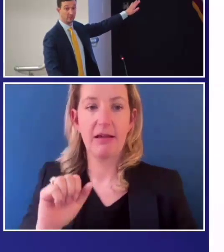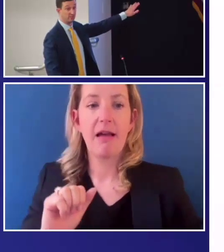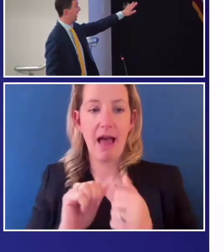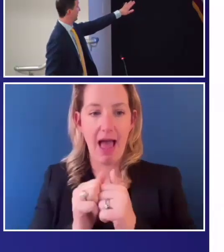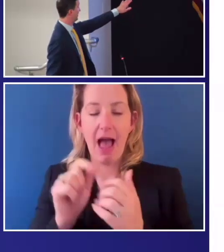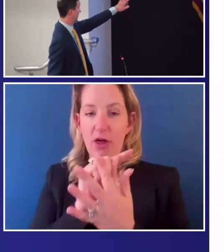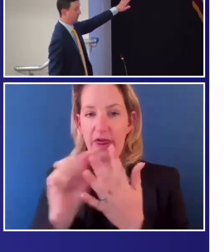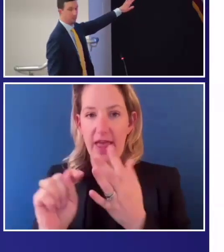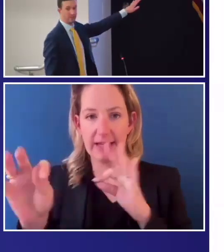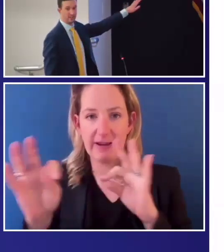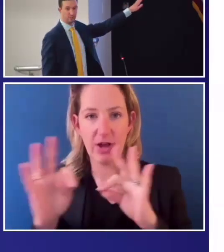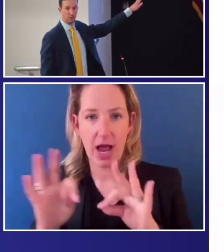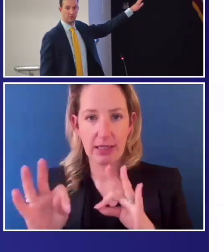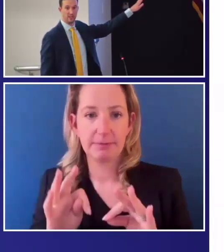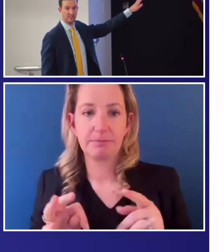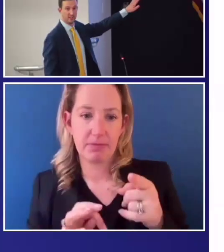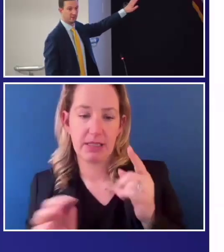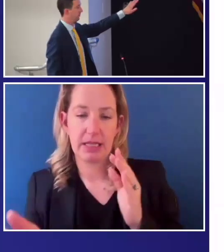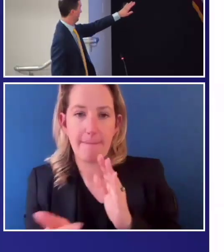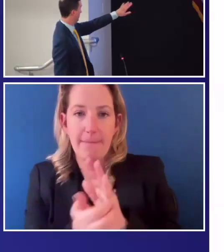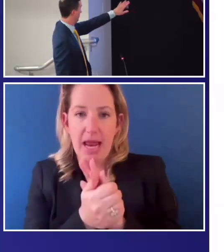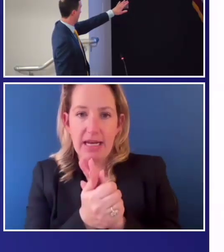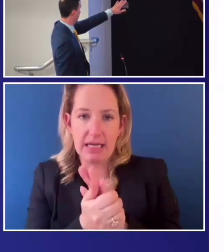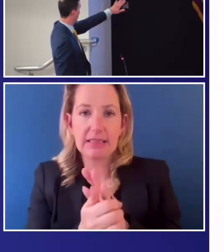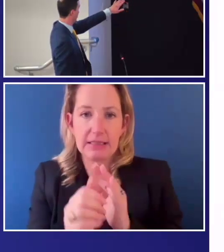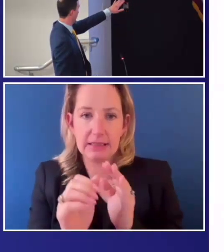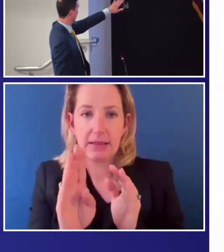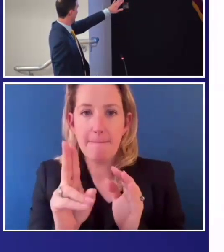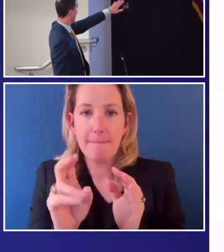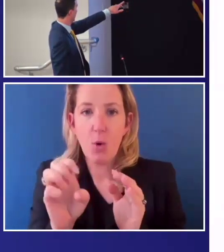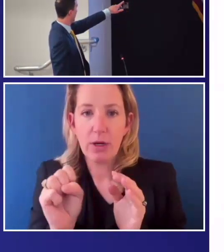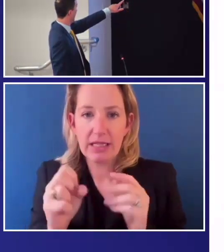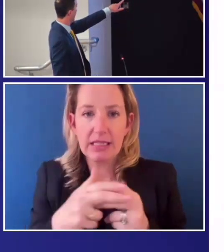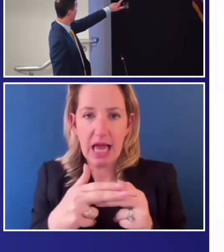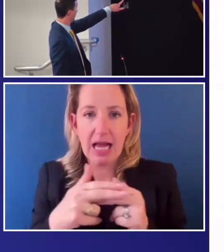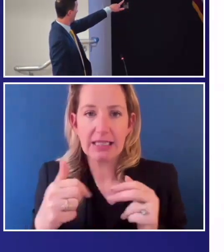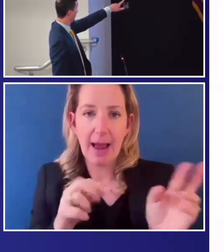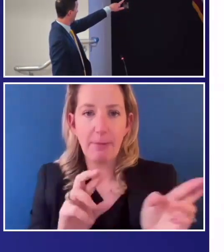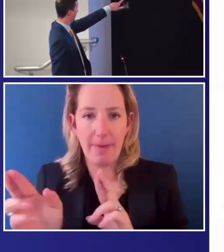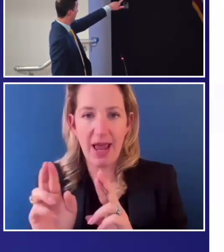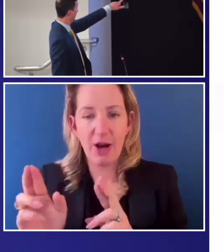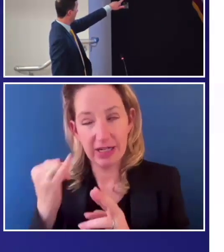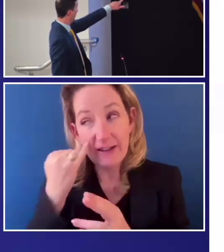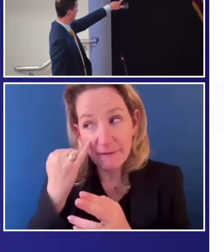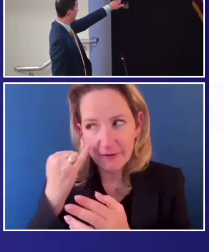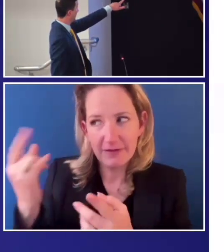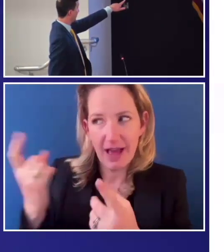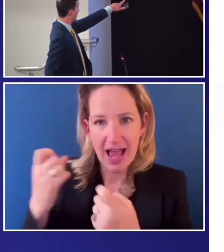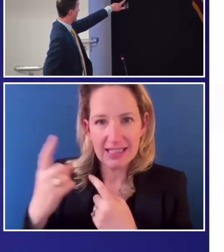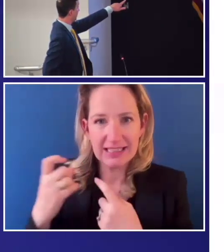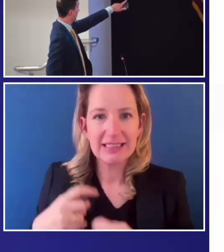This is not -- these are the appendix bonus slides that I just prepared for, just in case. The, the definition that